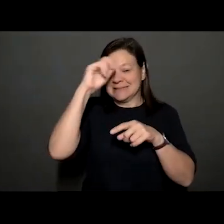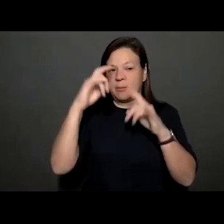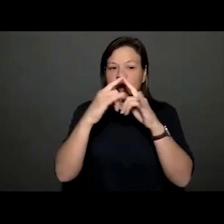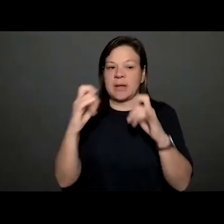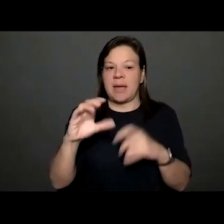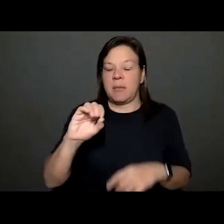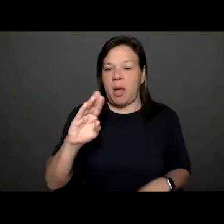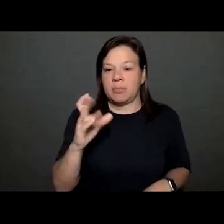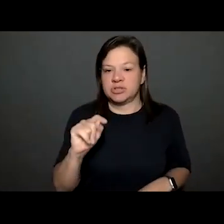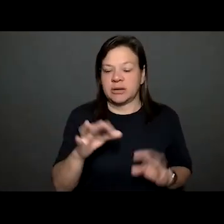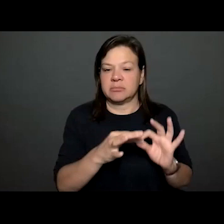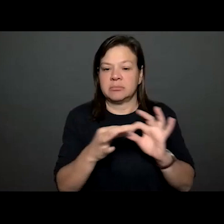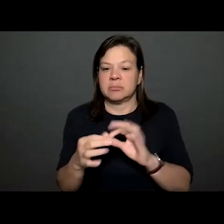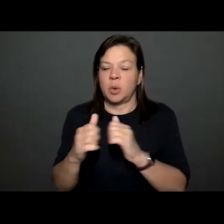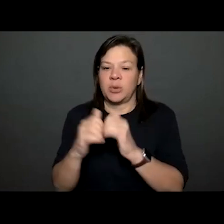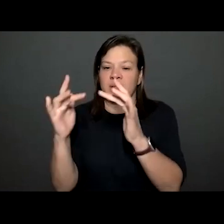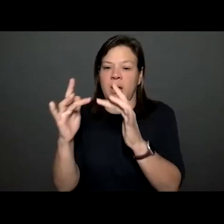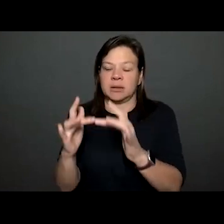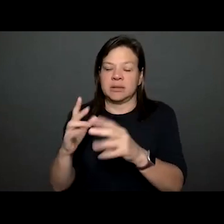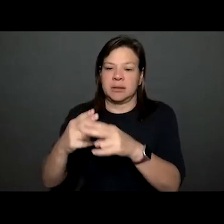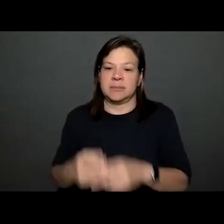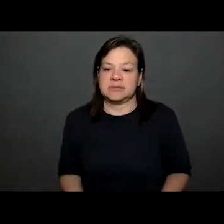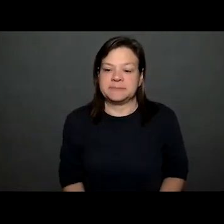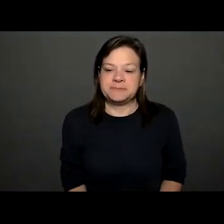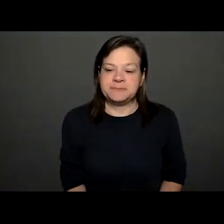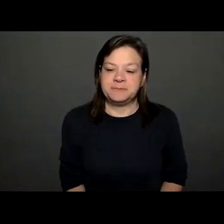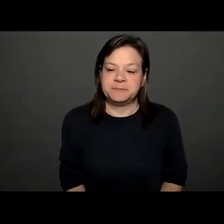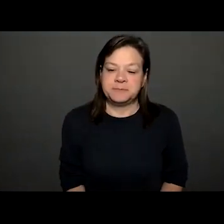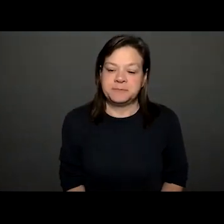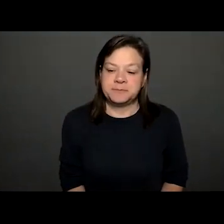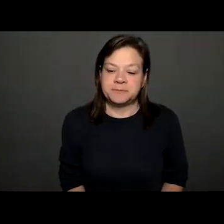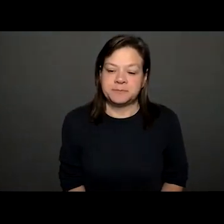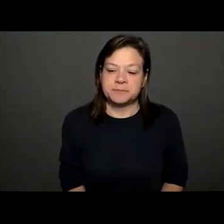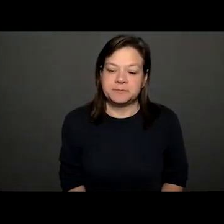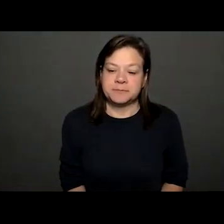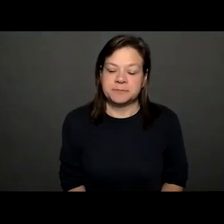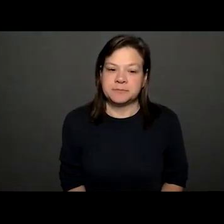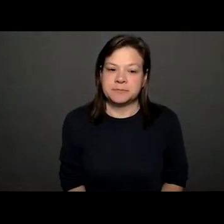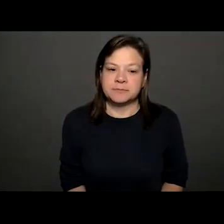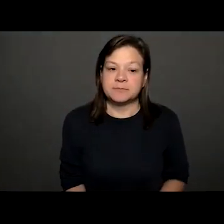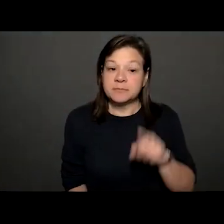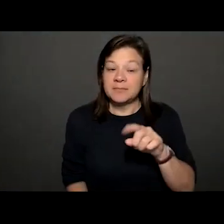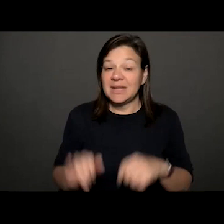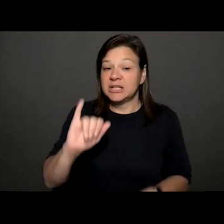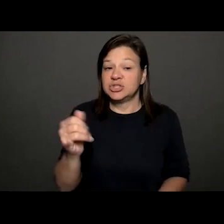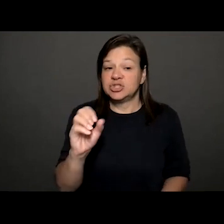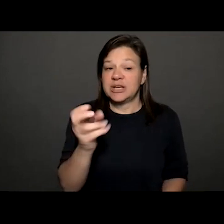ASSOCIATED WITH THAT CAN -- THAT WITH CONTACTS.